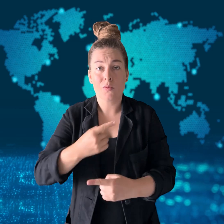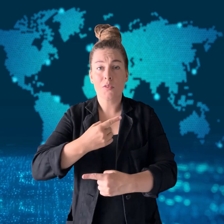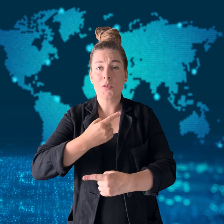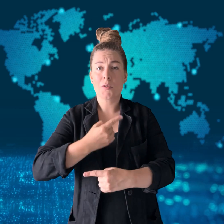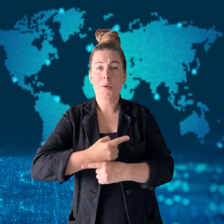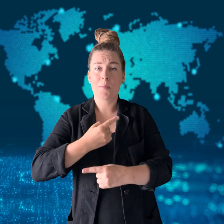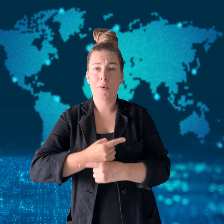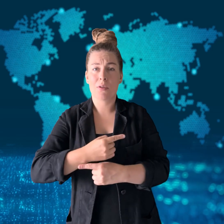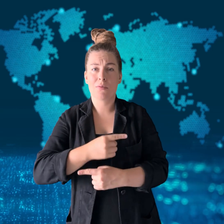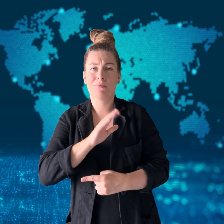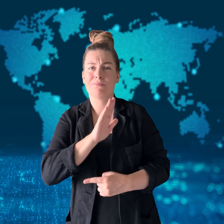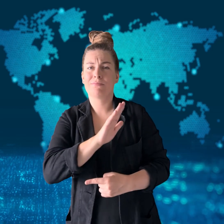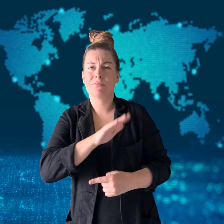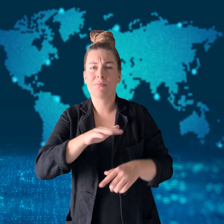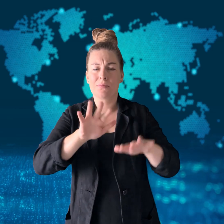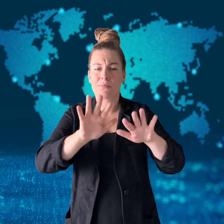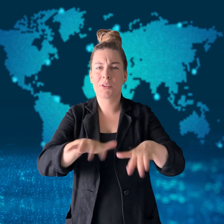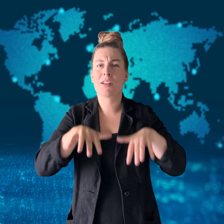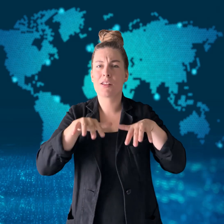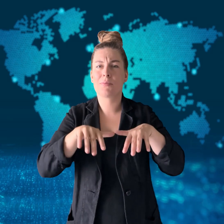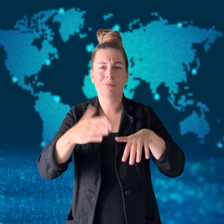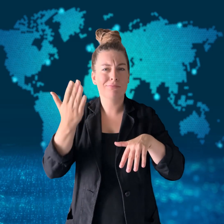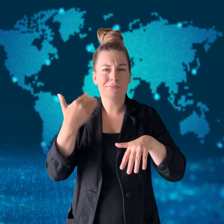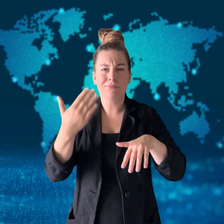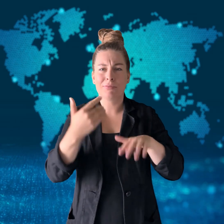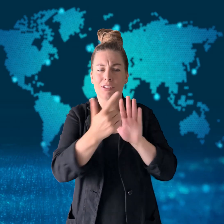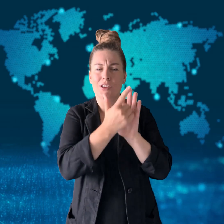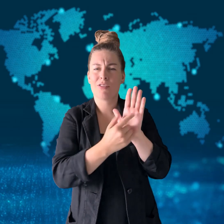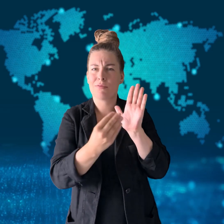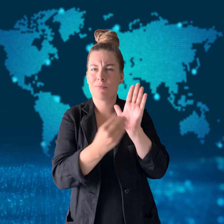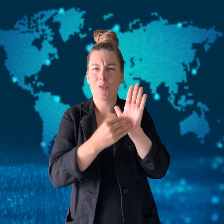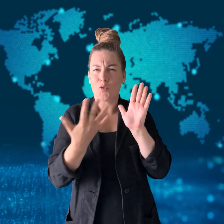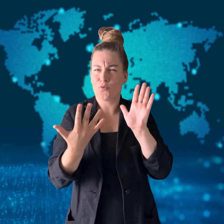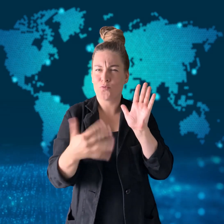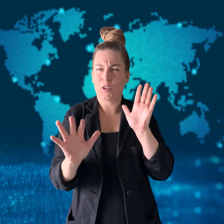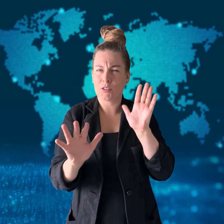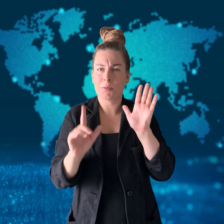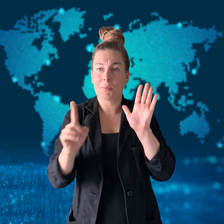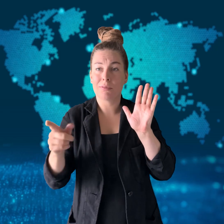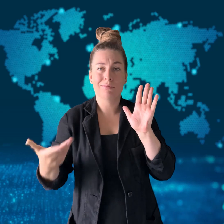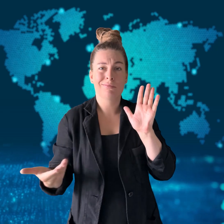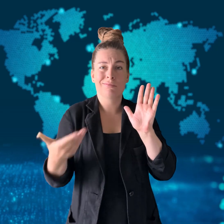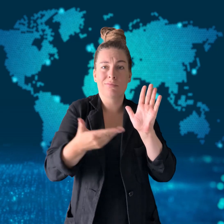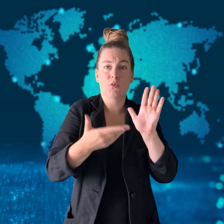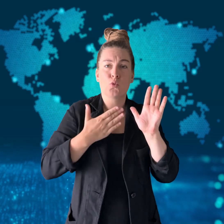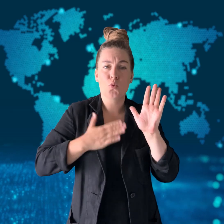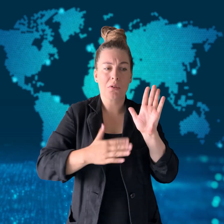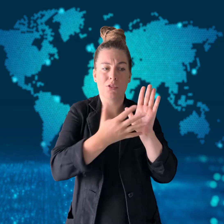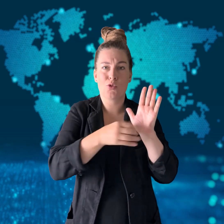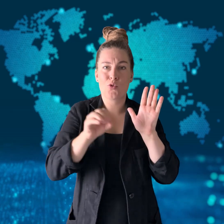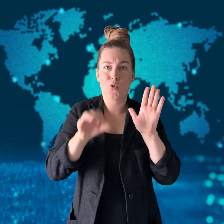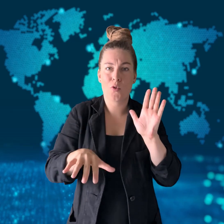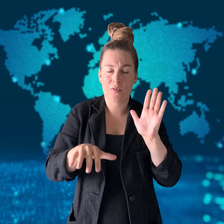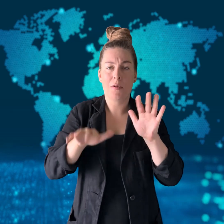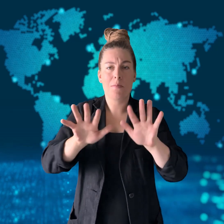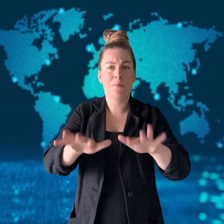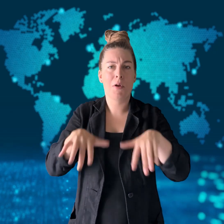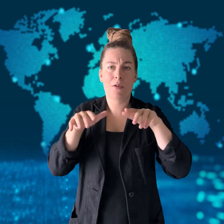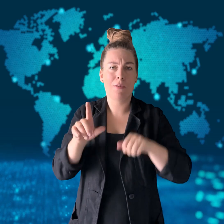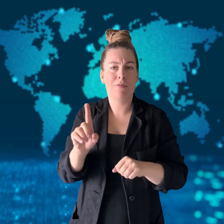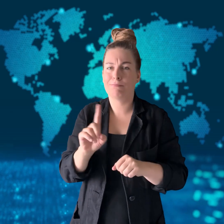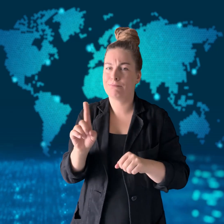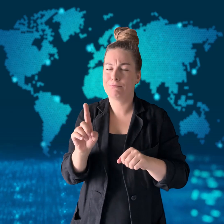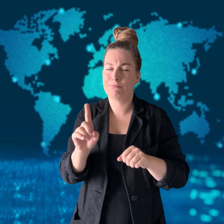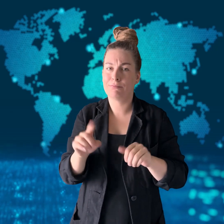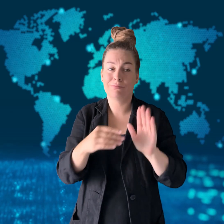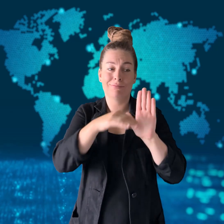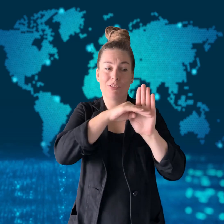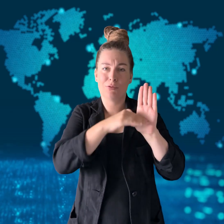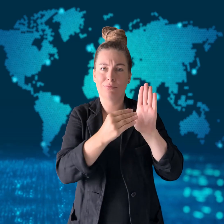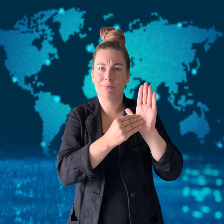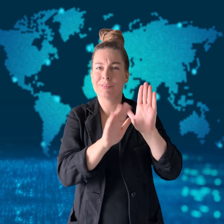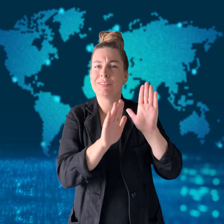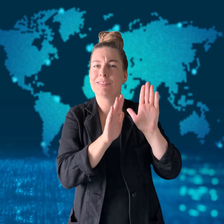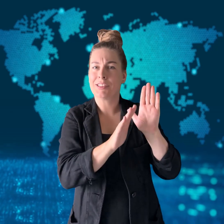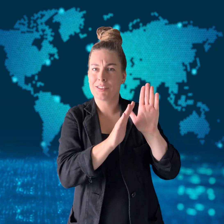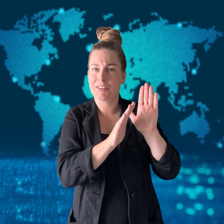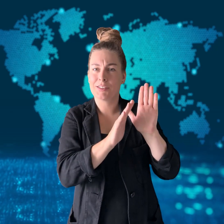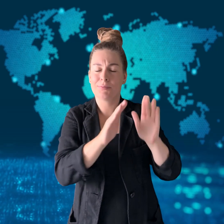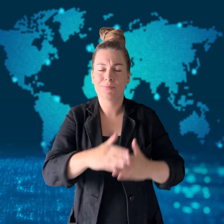Parliament rejects overturning ban